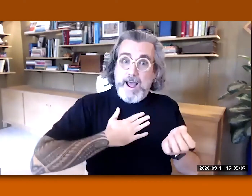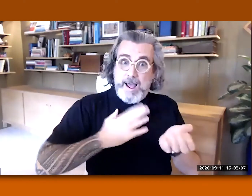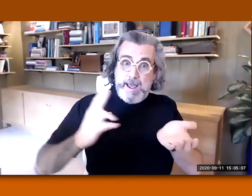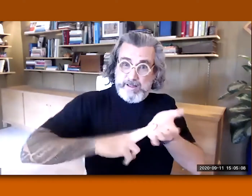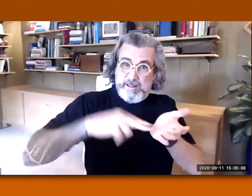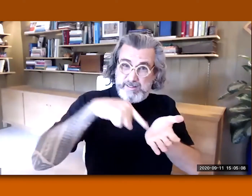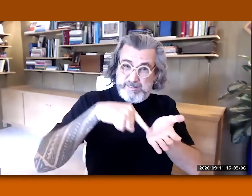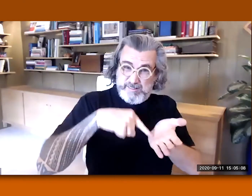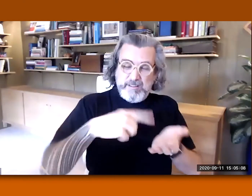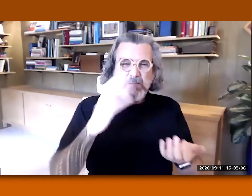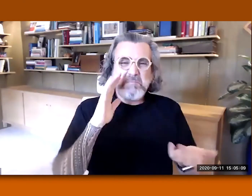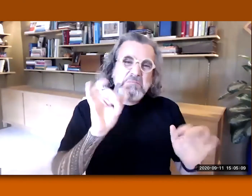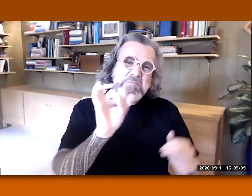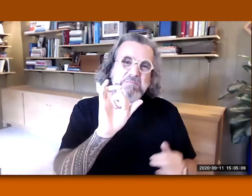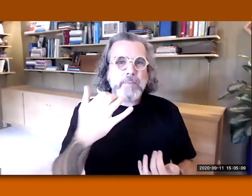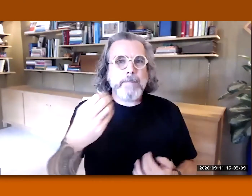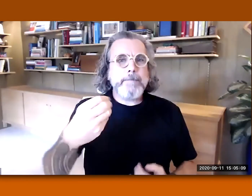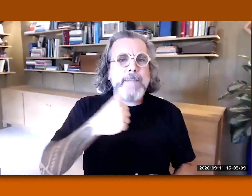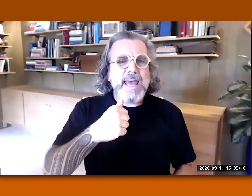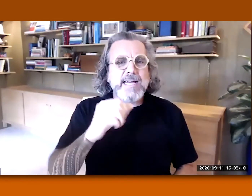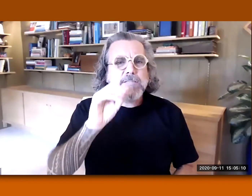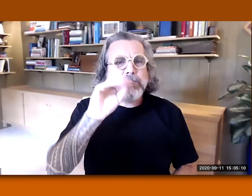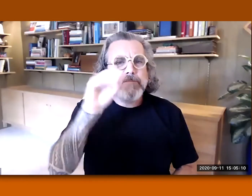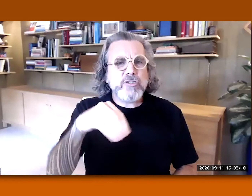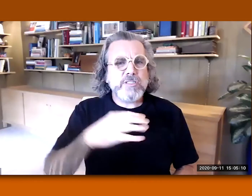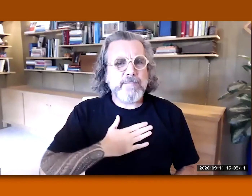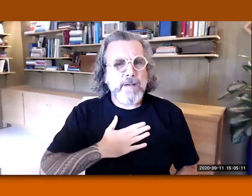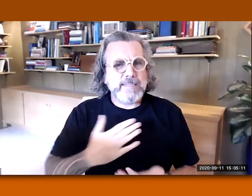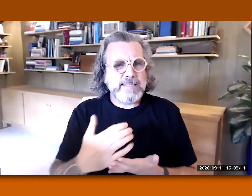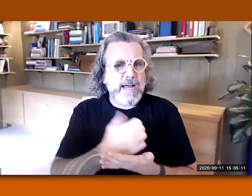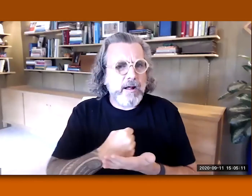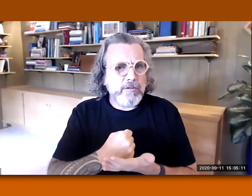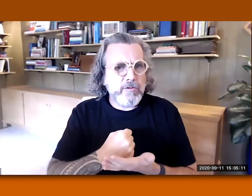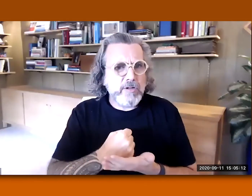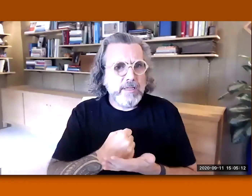So we had the contract, and my contract had